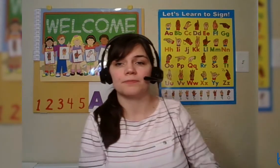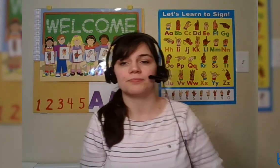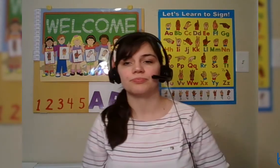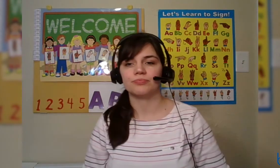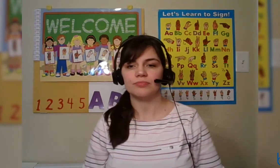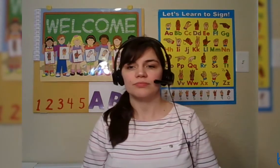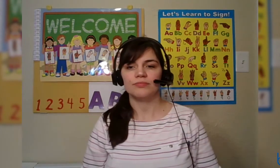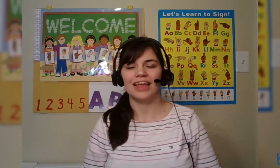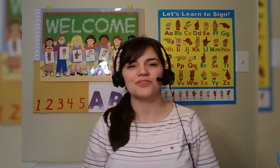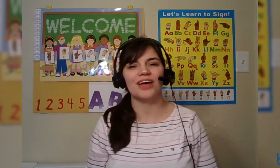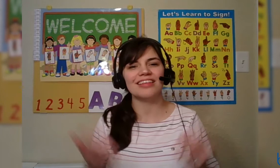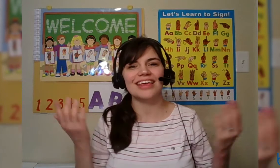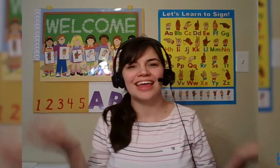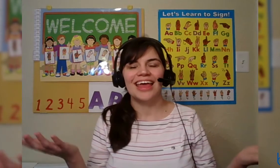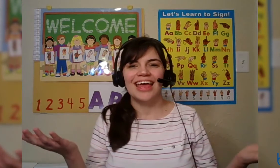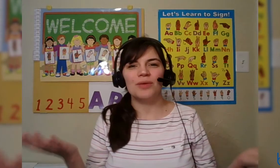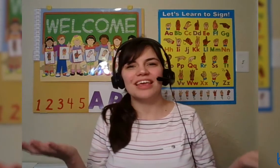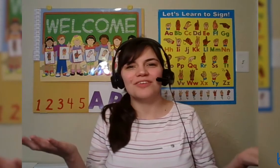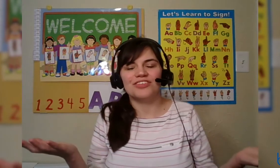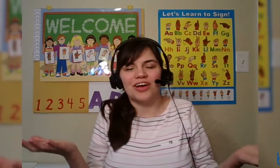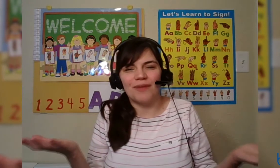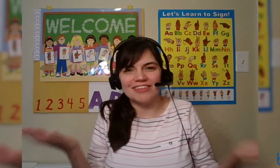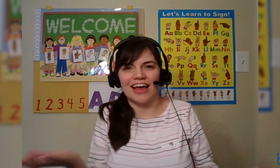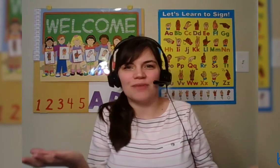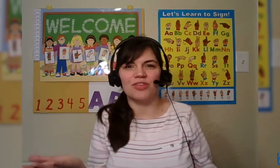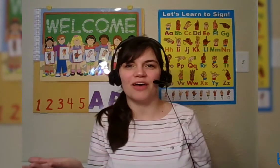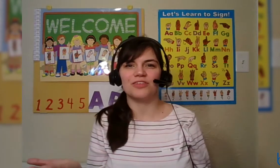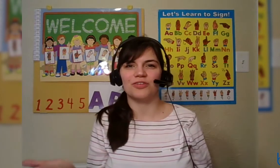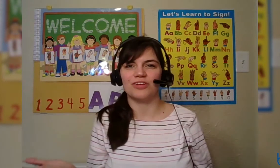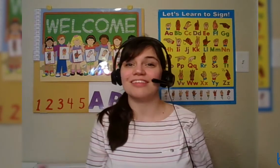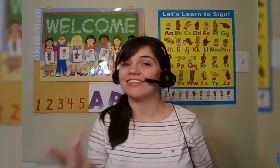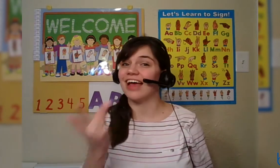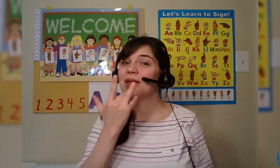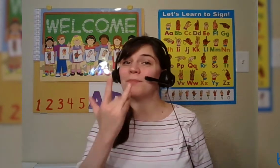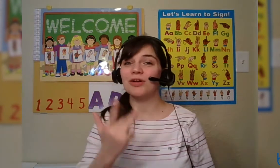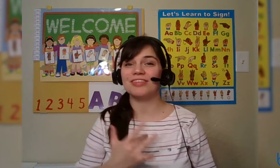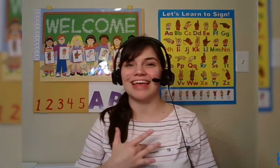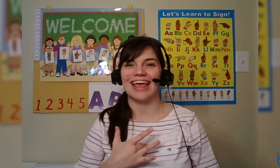And finally, we can't talk about time without learning the sign birthday.